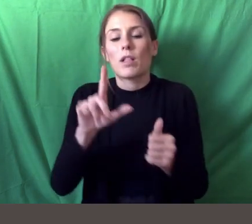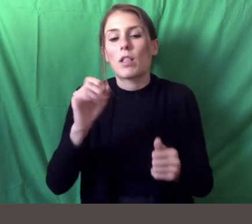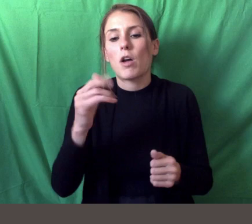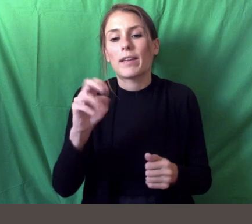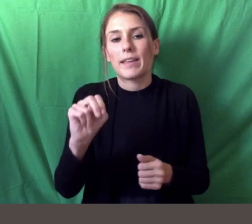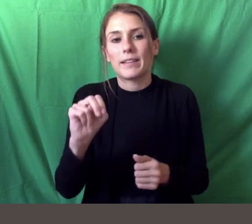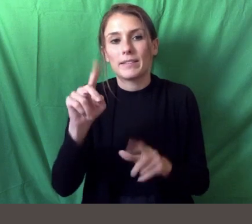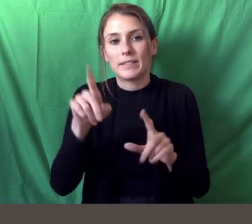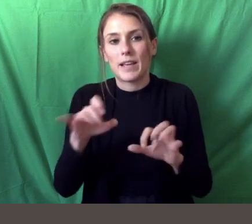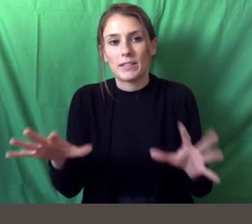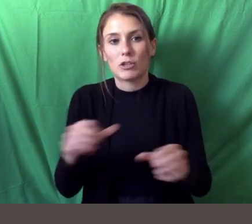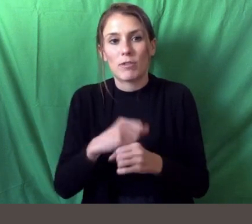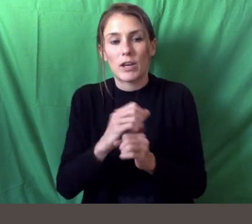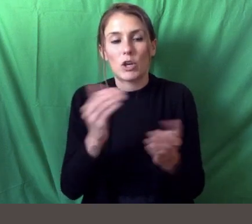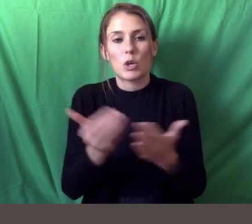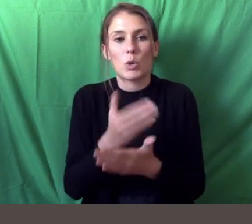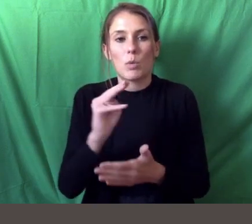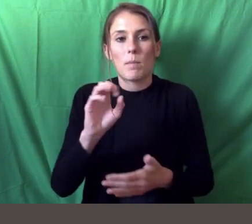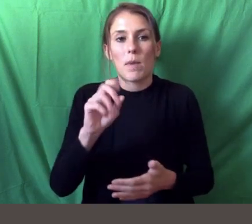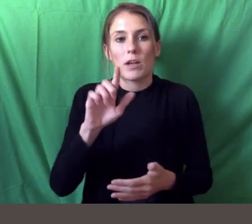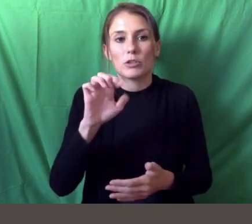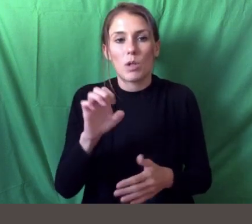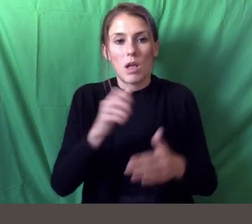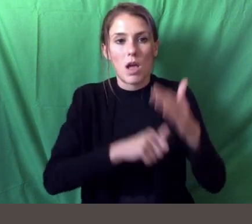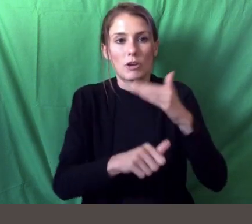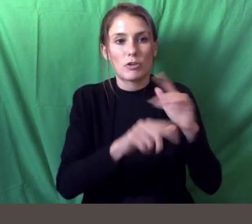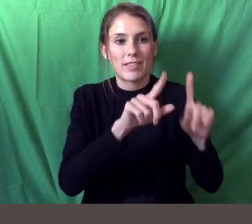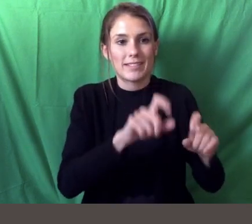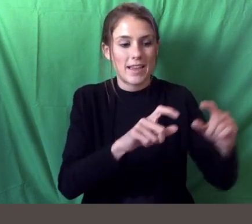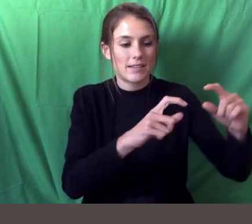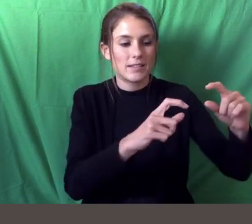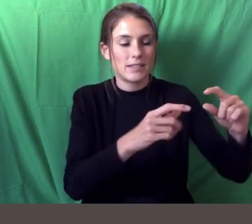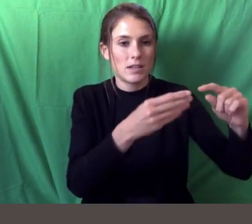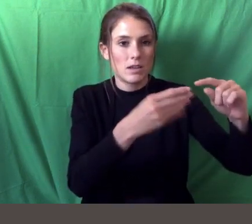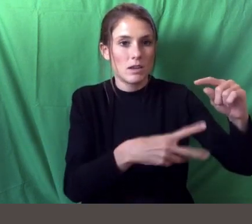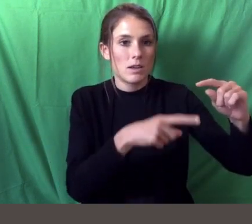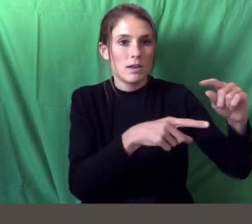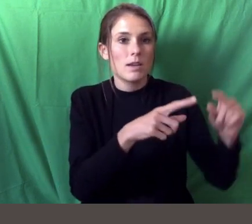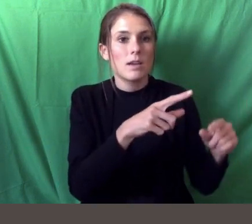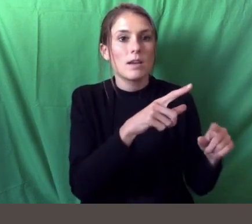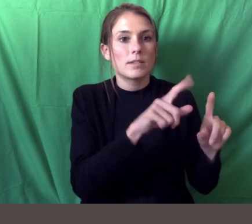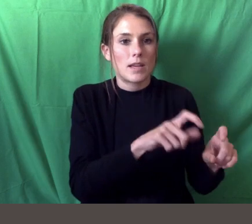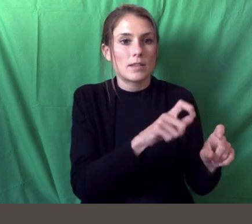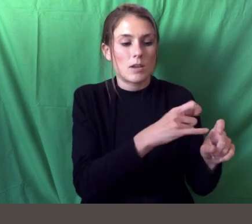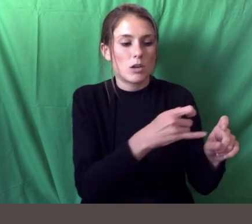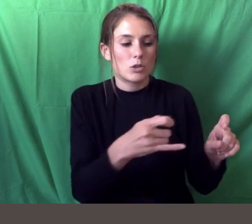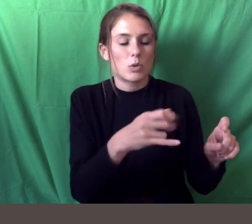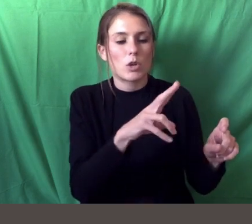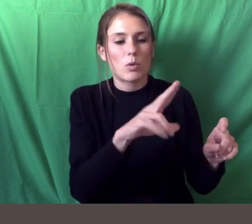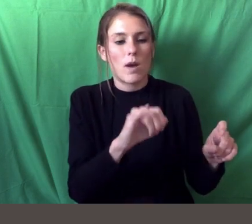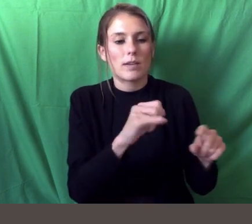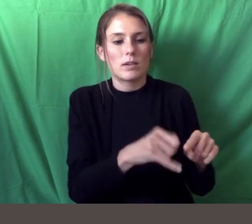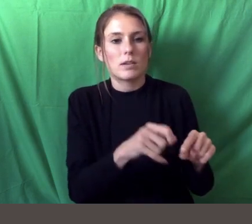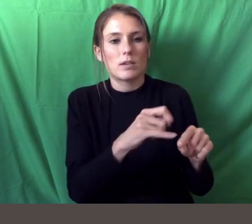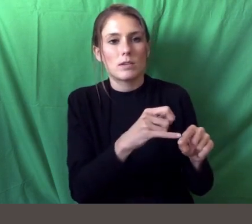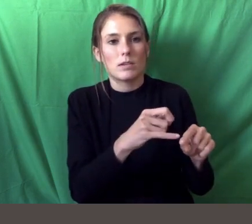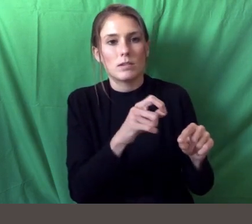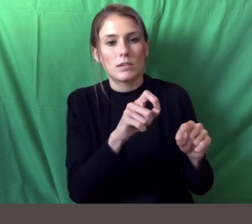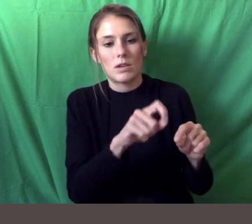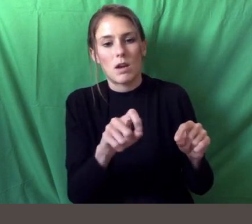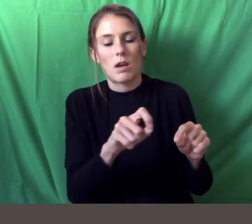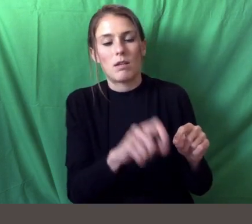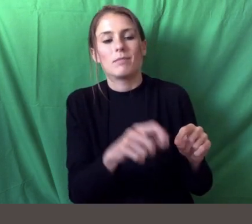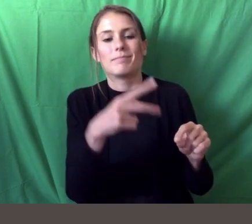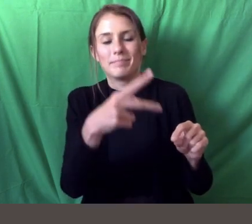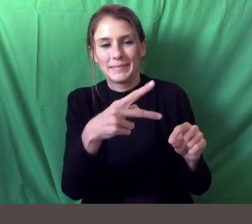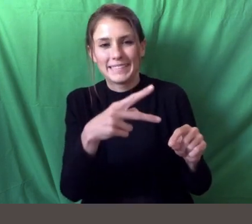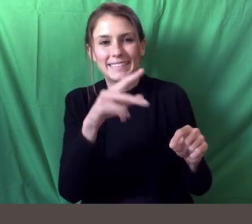Create a new module under the tests directory called test_ui.py.